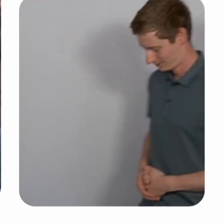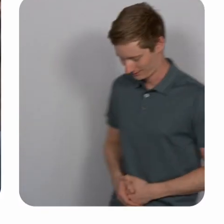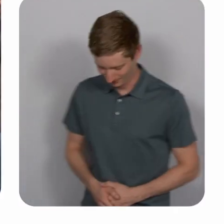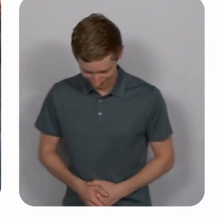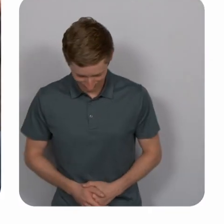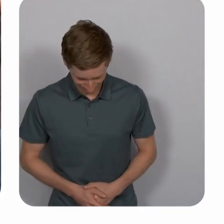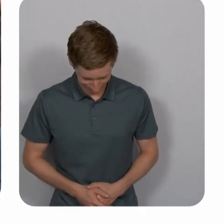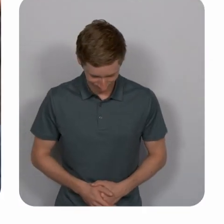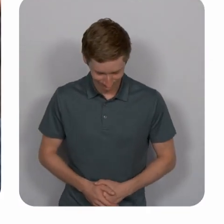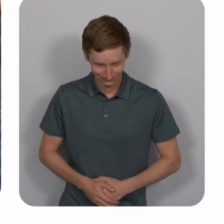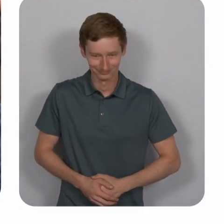Thank you.